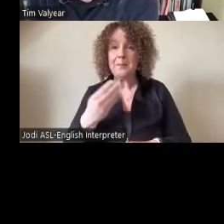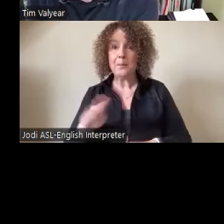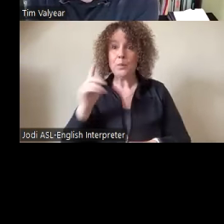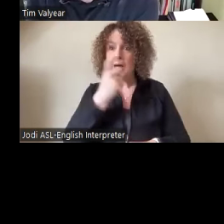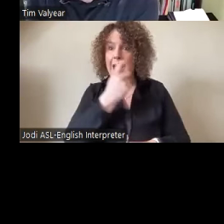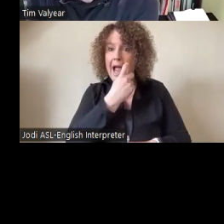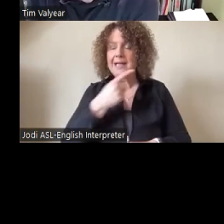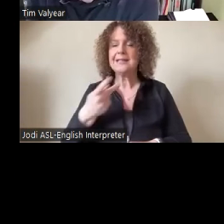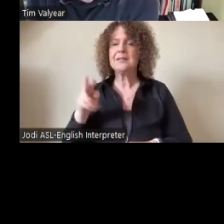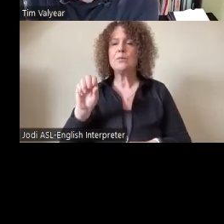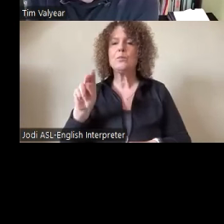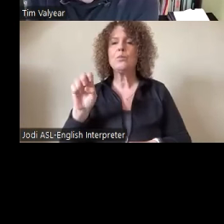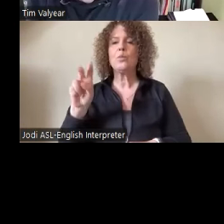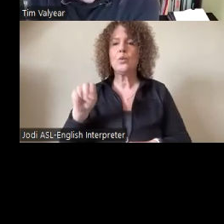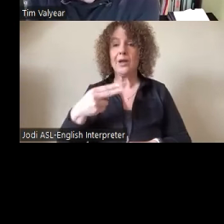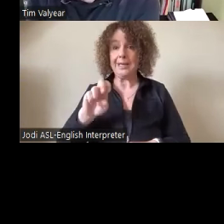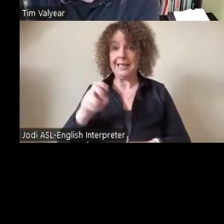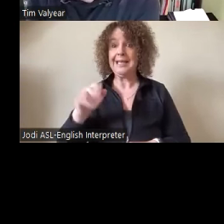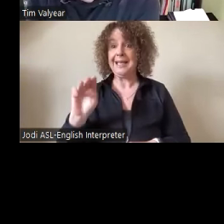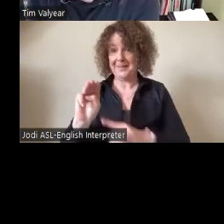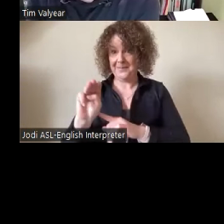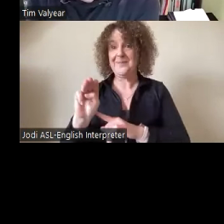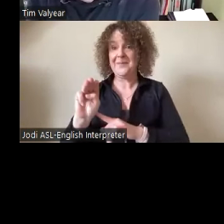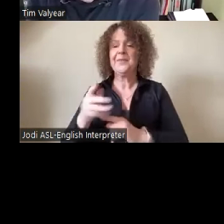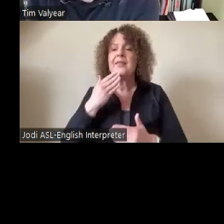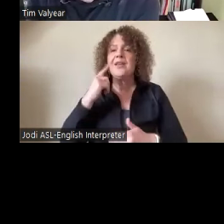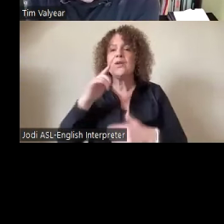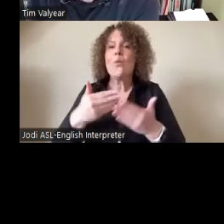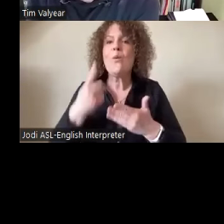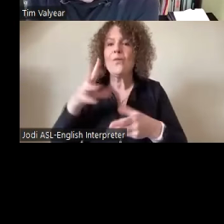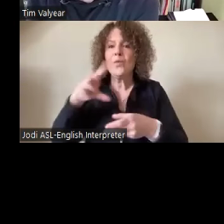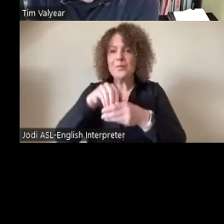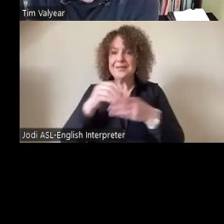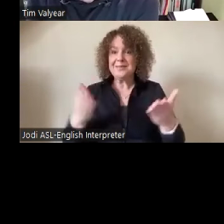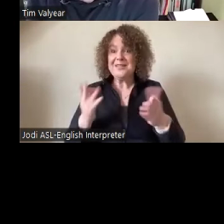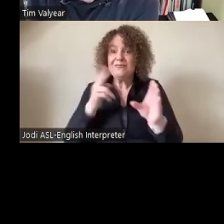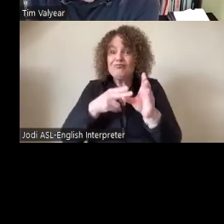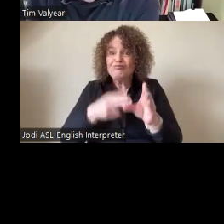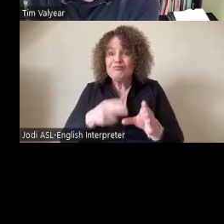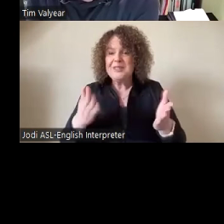Timothy. I'm a short, male, like John, with dark hair, very pale skin, blue eyes. I use the pronouns he and him.